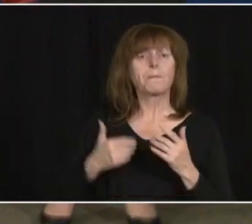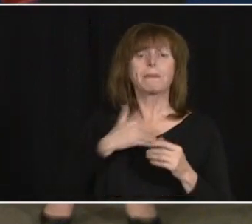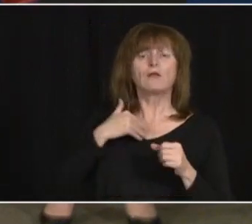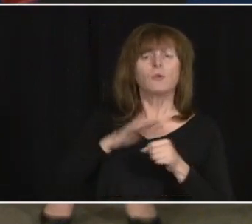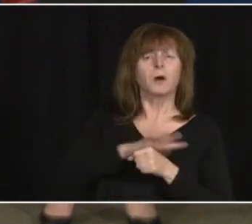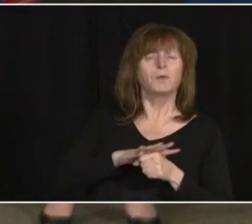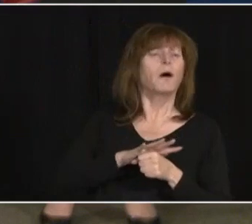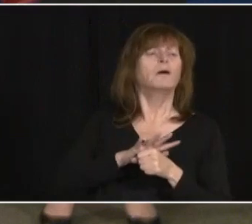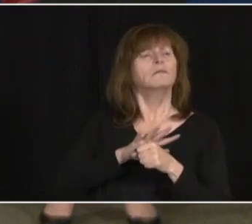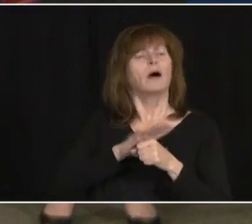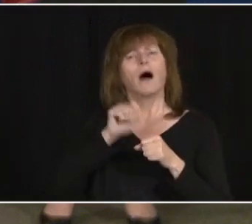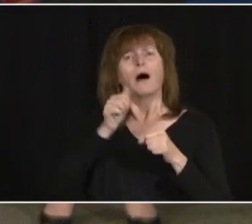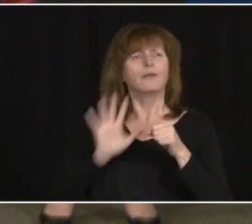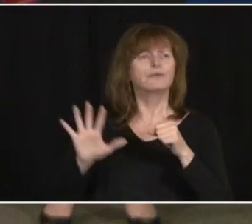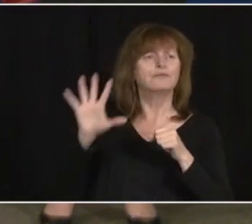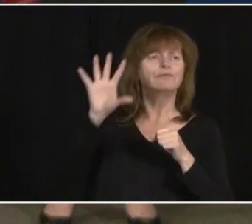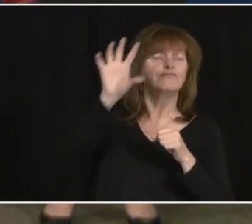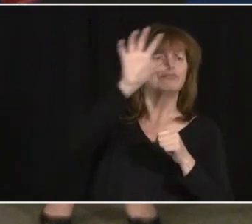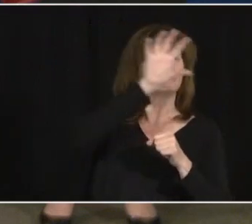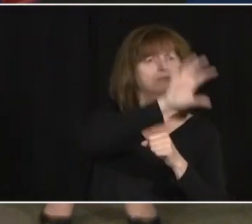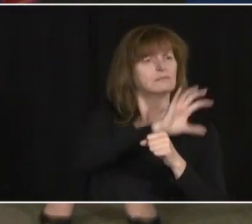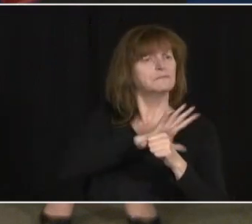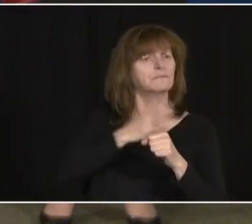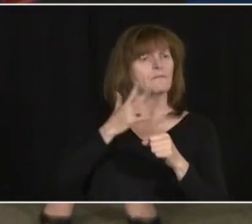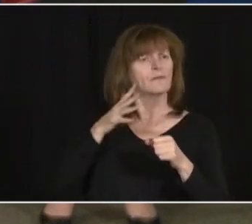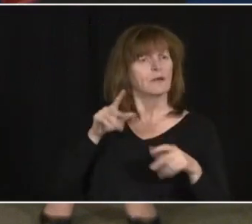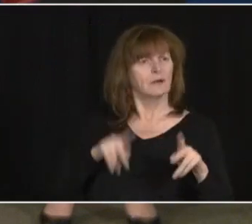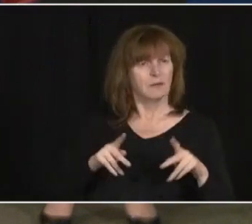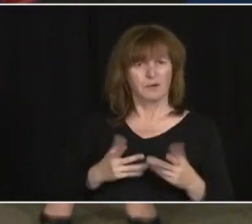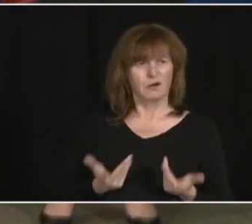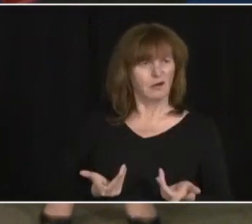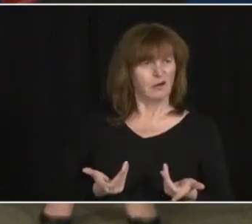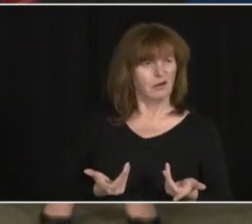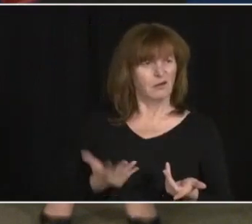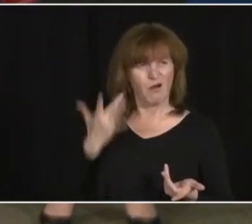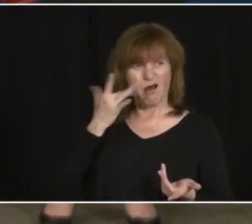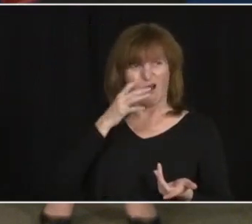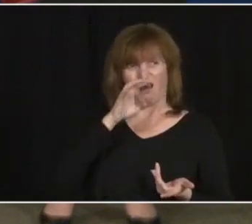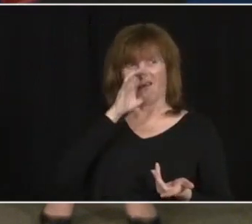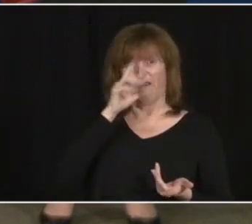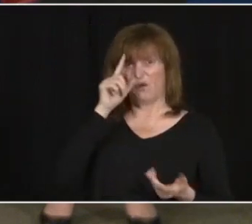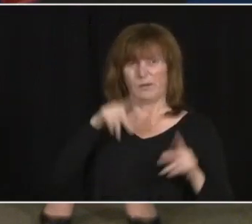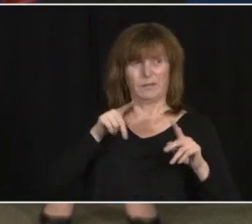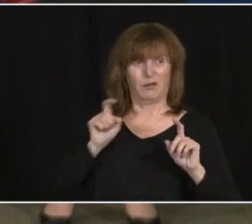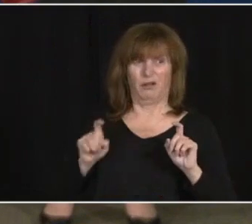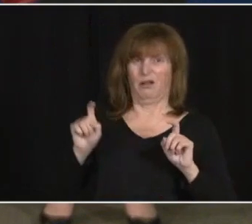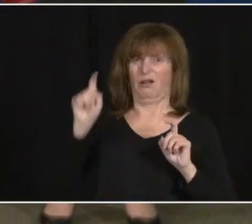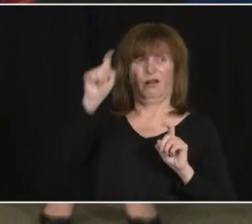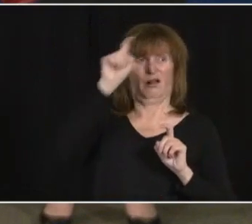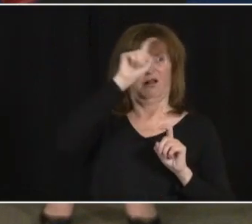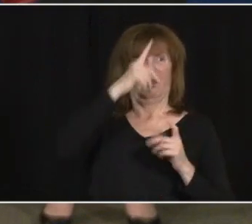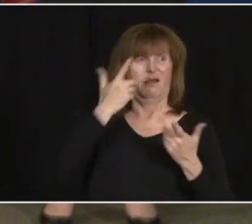directives. In some places there haven't been that many cases of COVID-19.